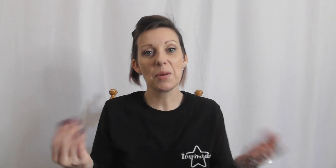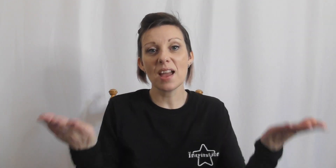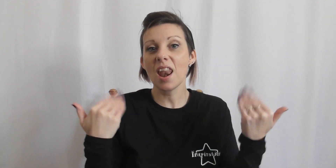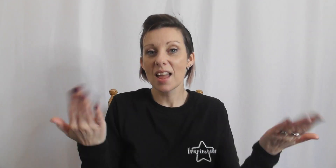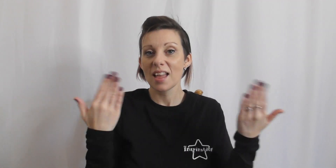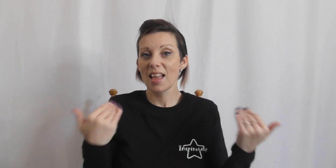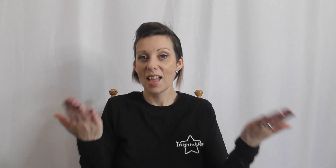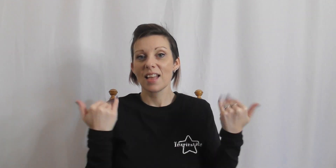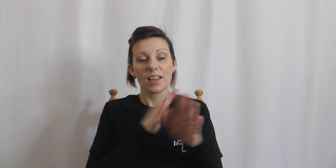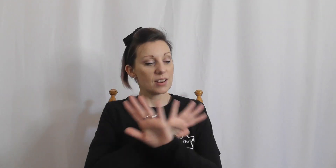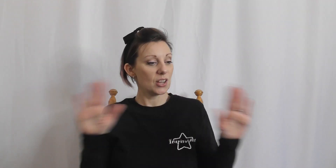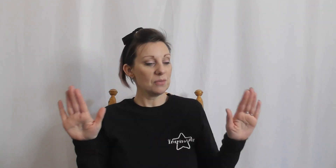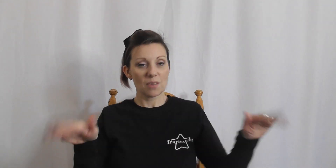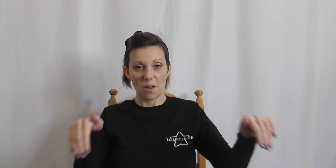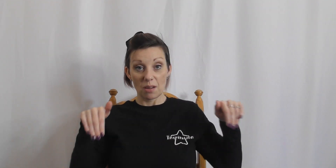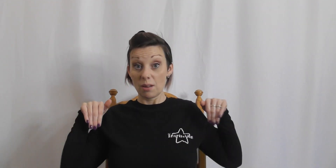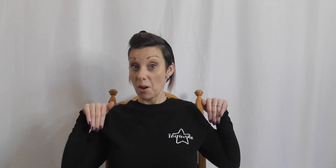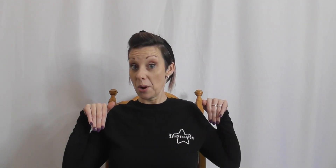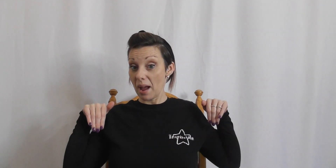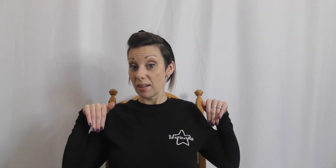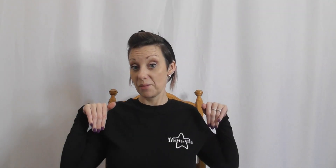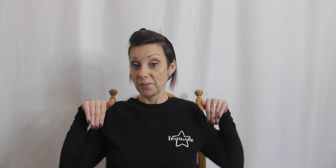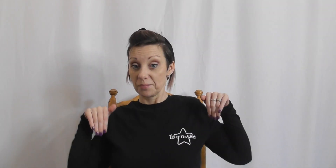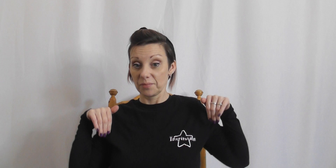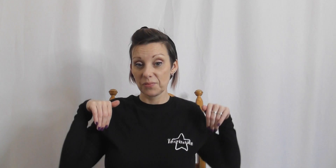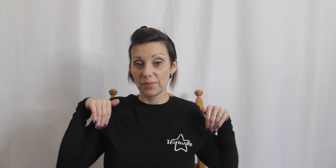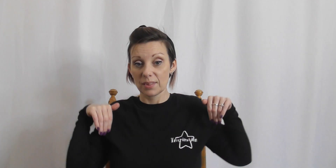Come on then don't hold back